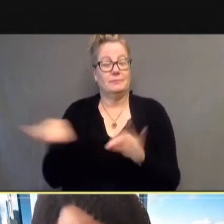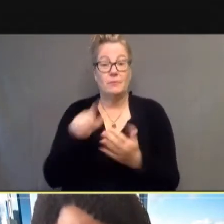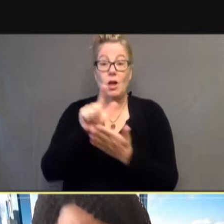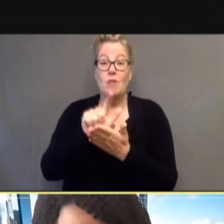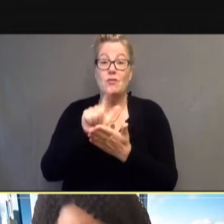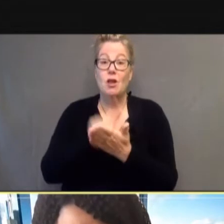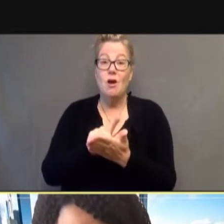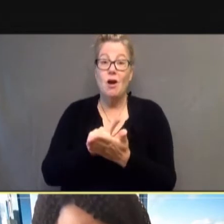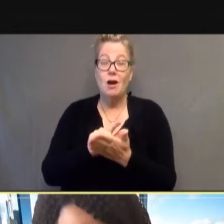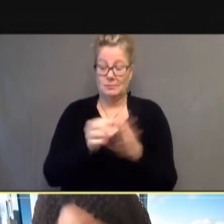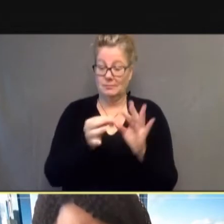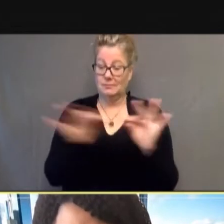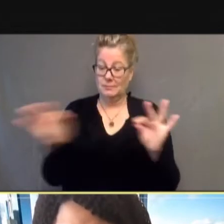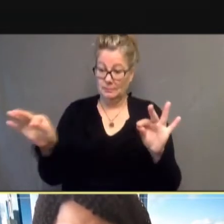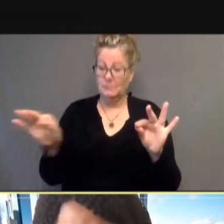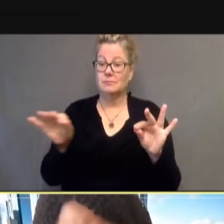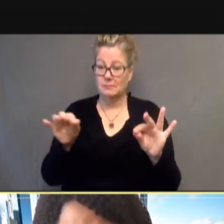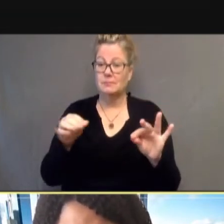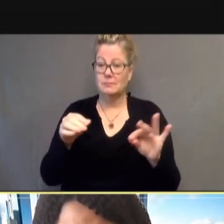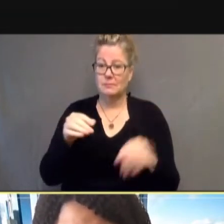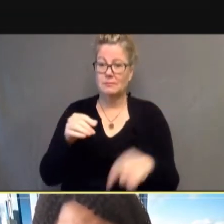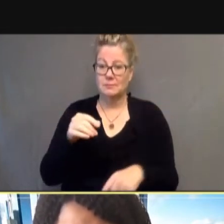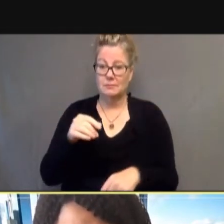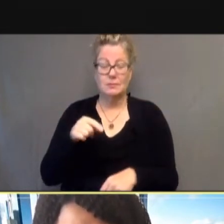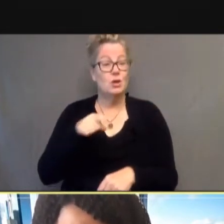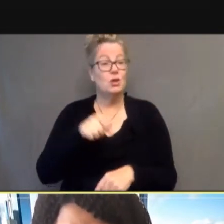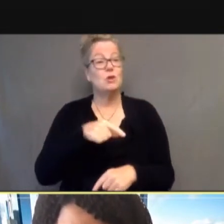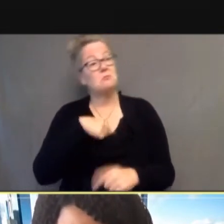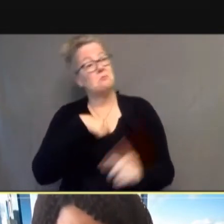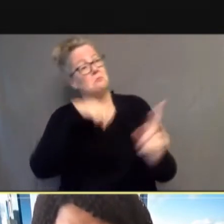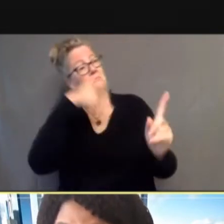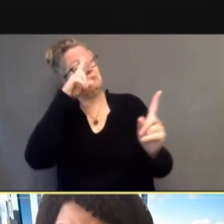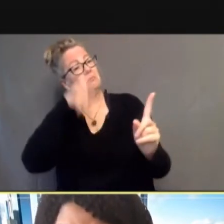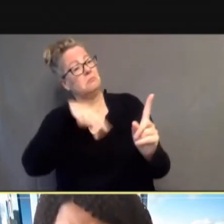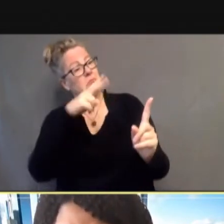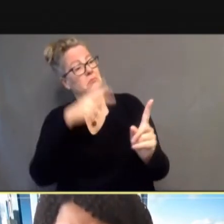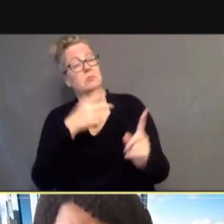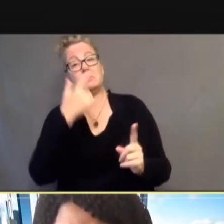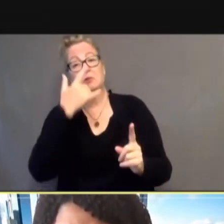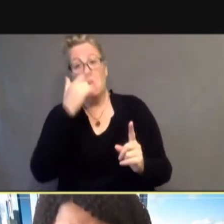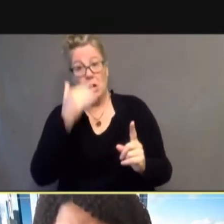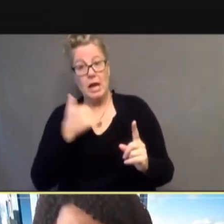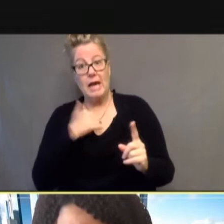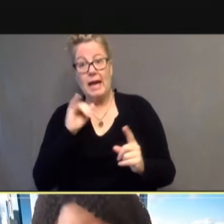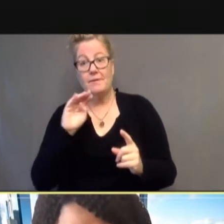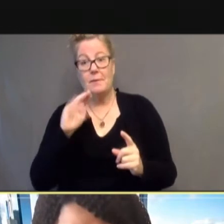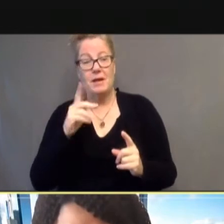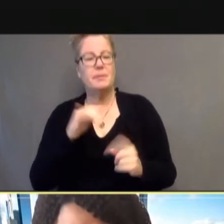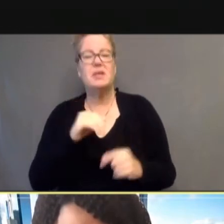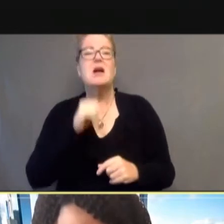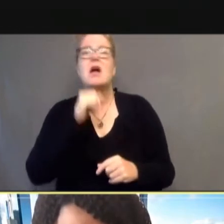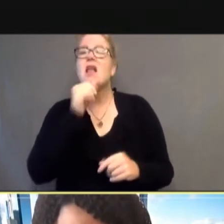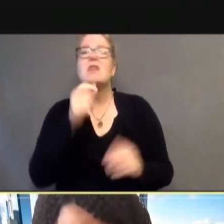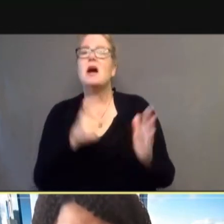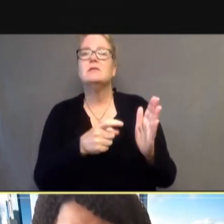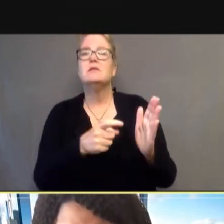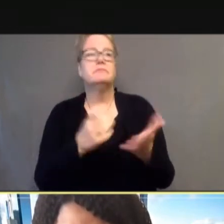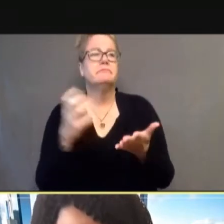as having an impairment are not entitled to accommodations. They're not entitled to accommodations